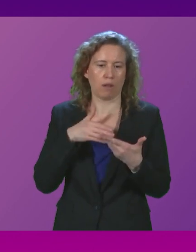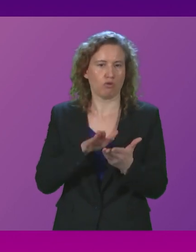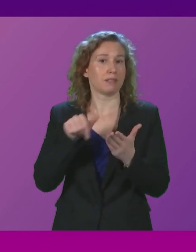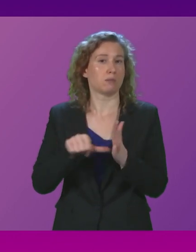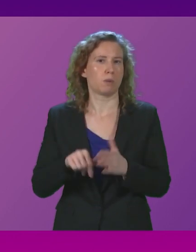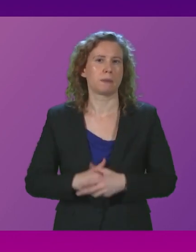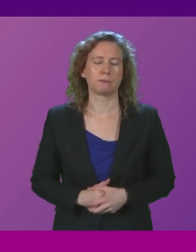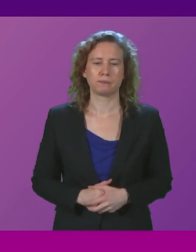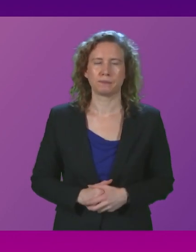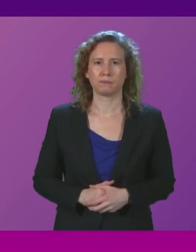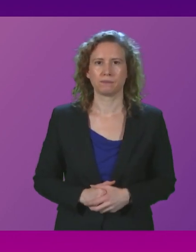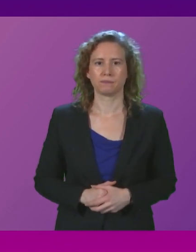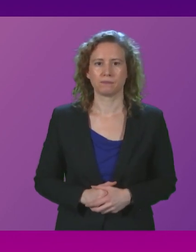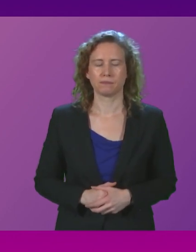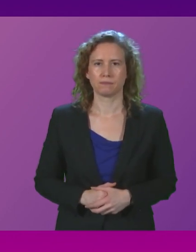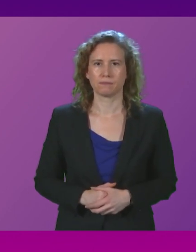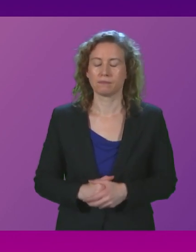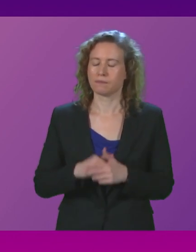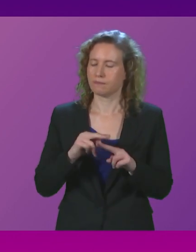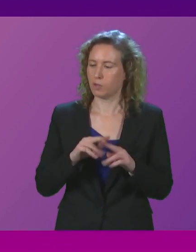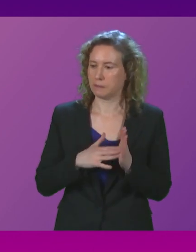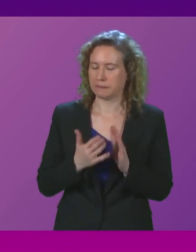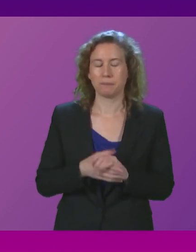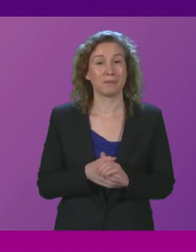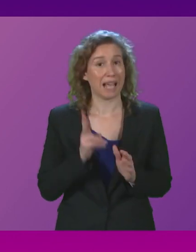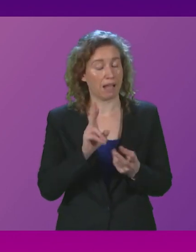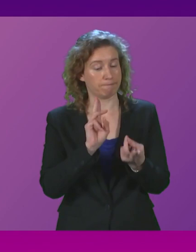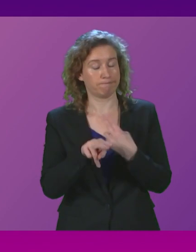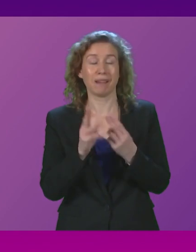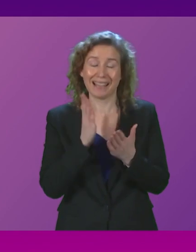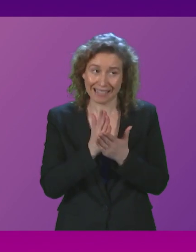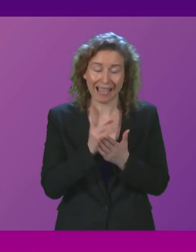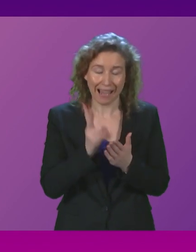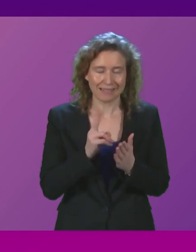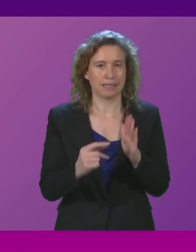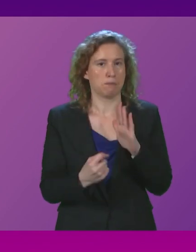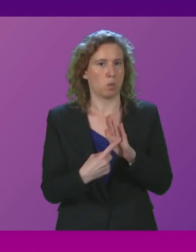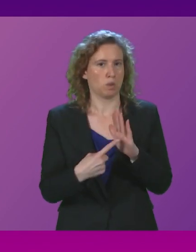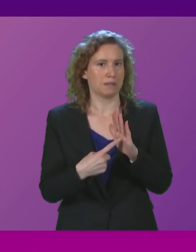Again, in addressing an important issue, it is important to ensure that it is not misrepresented,